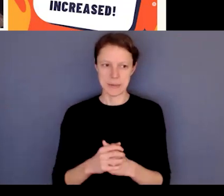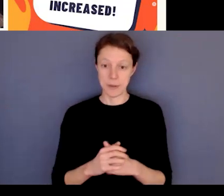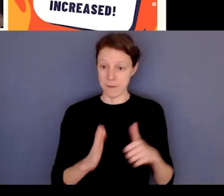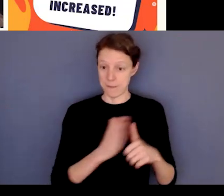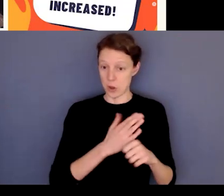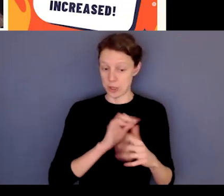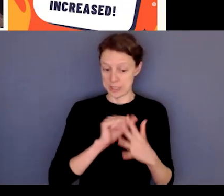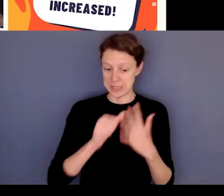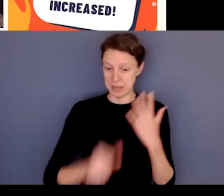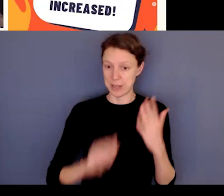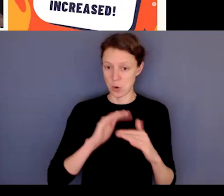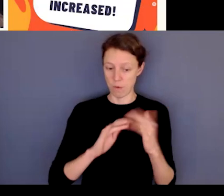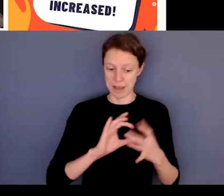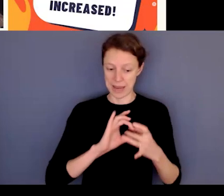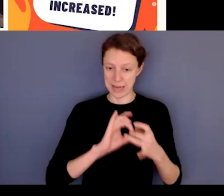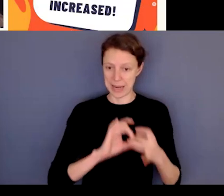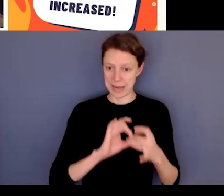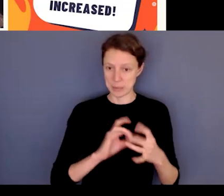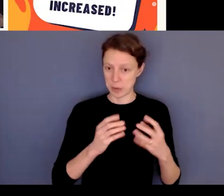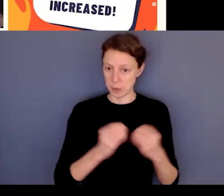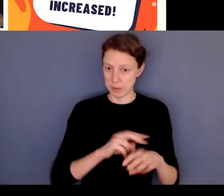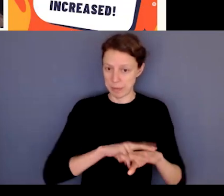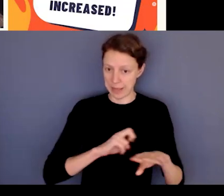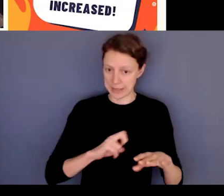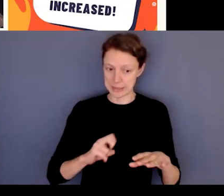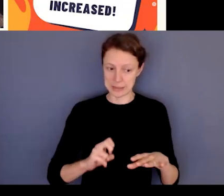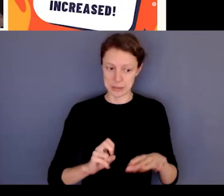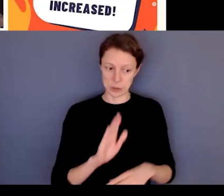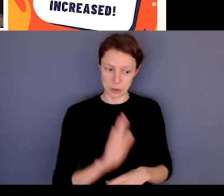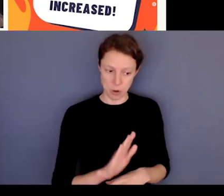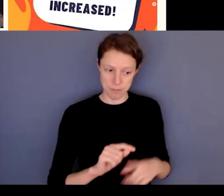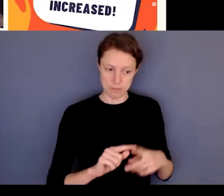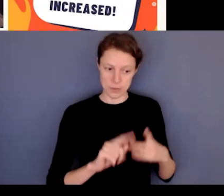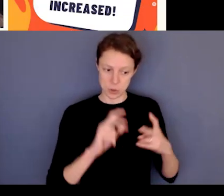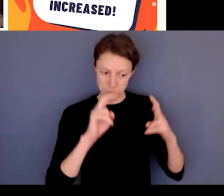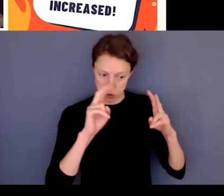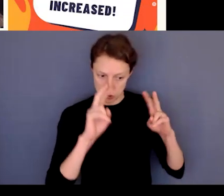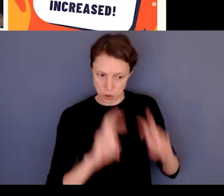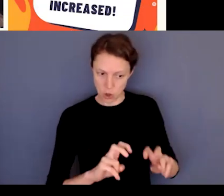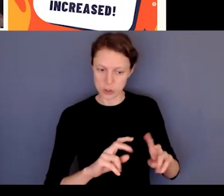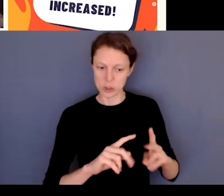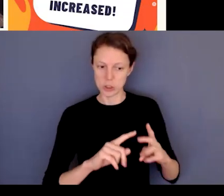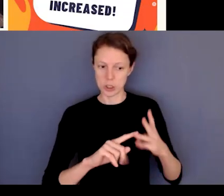everything from being stopped, searched, arrested and interviewed by police, and we focused on doing that with a